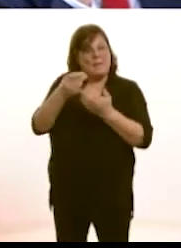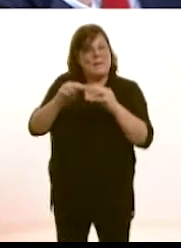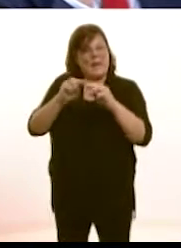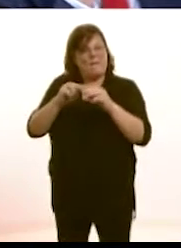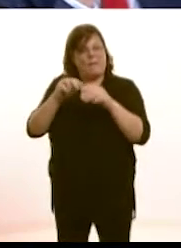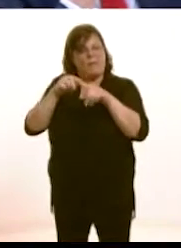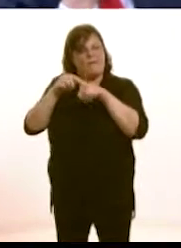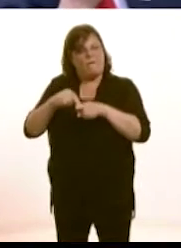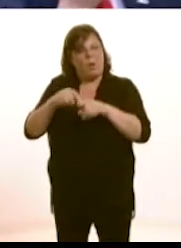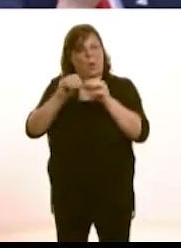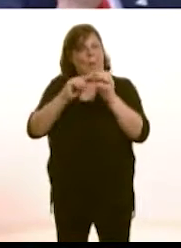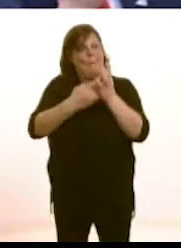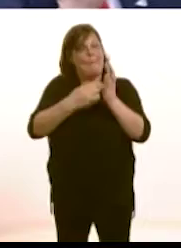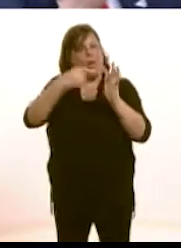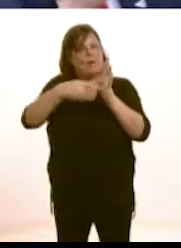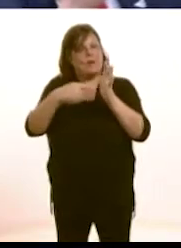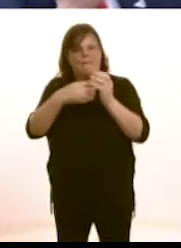because that would mean that weíd be worse off.